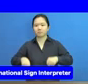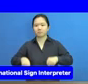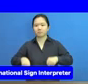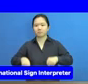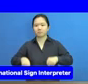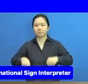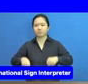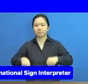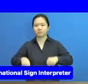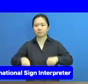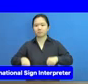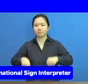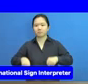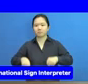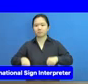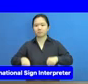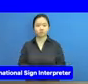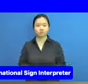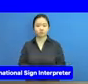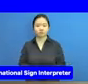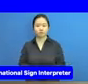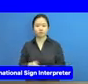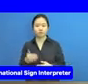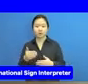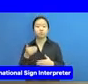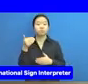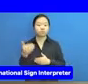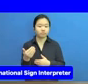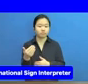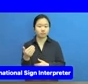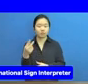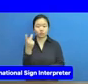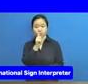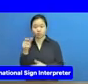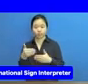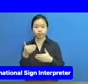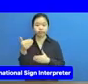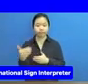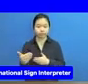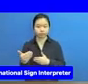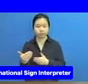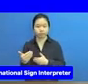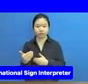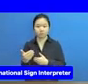During both of these sessions we will be sharing information about the call, answering questions